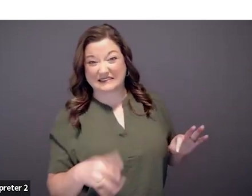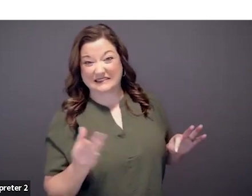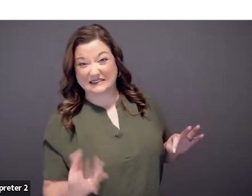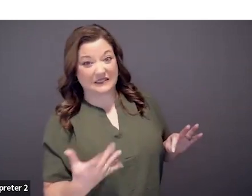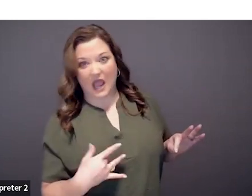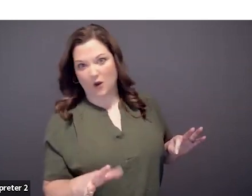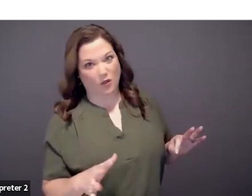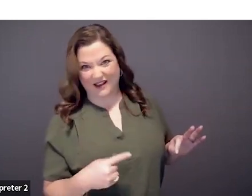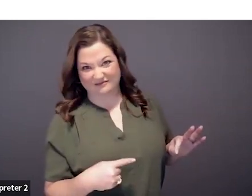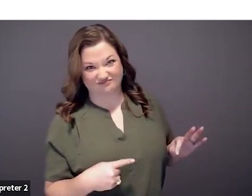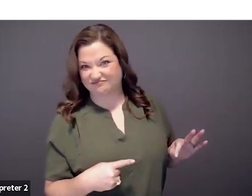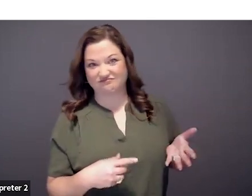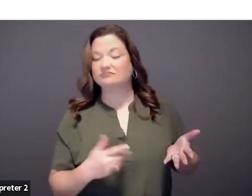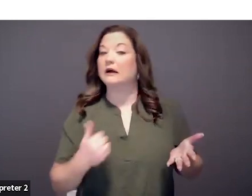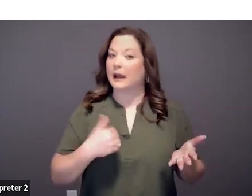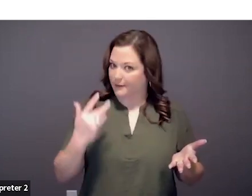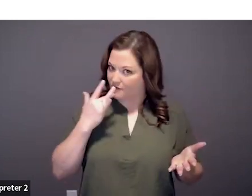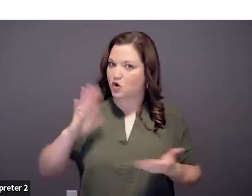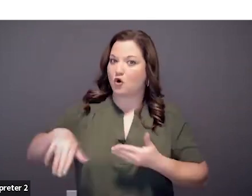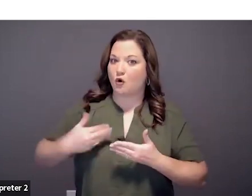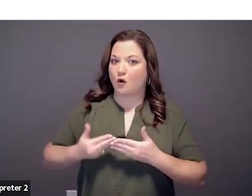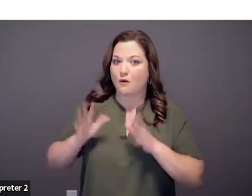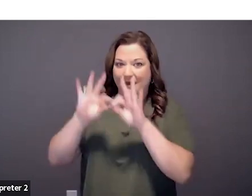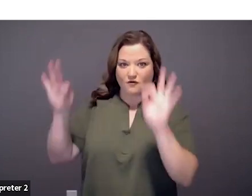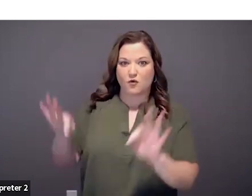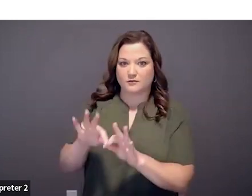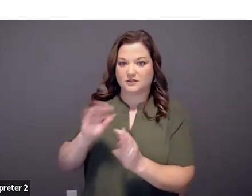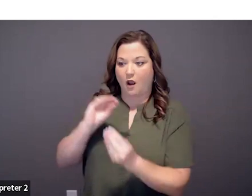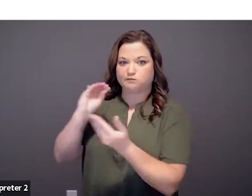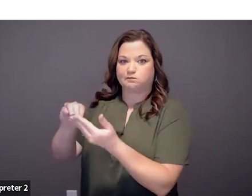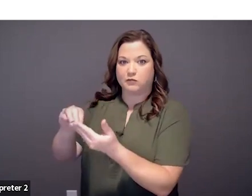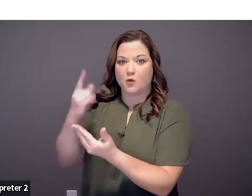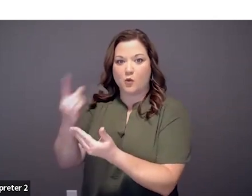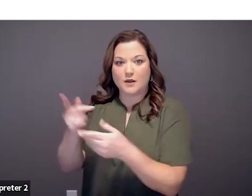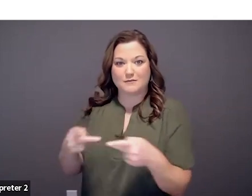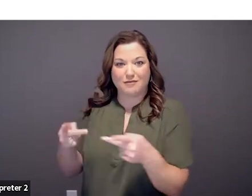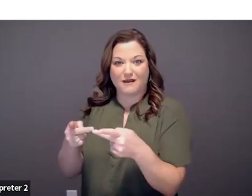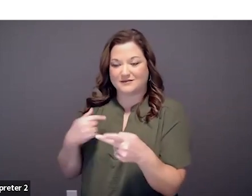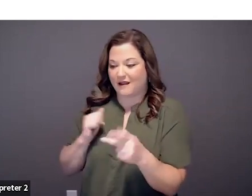I prefer to have all of my forms in one location where I can easily find and update them.